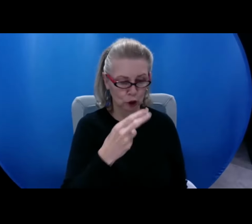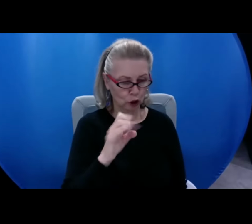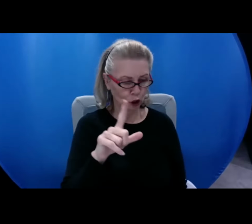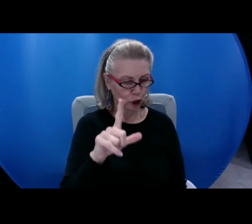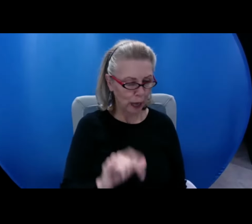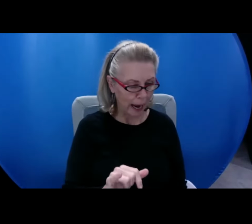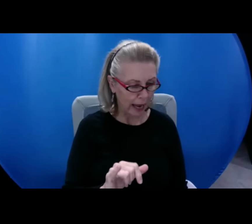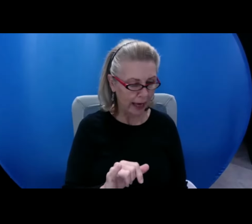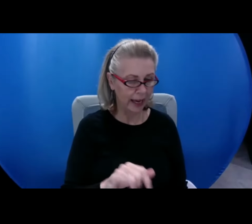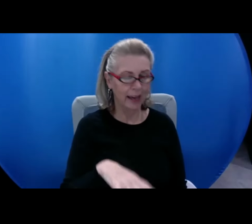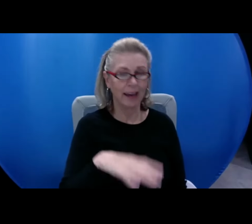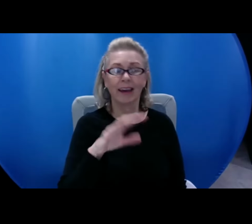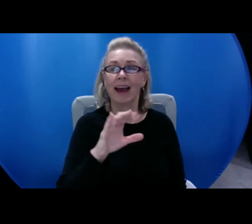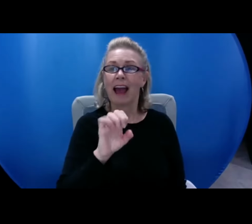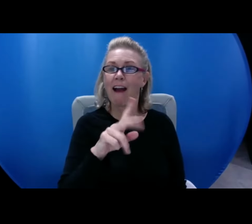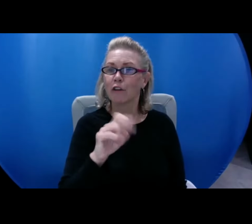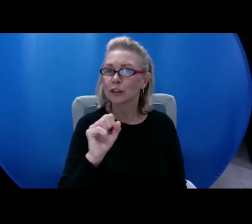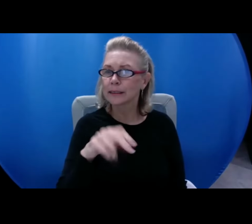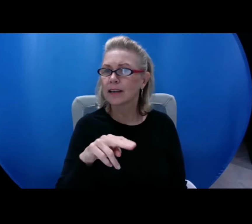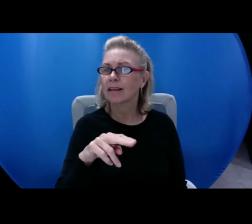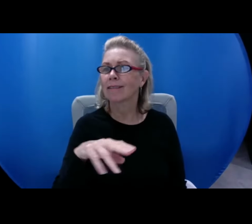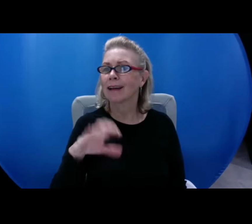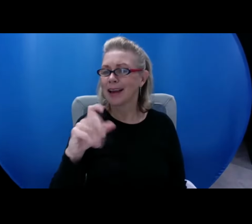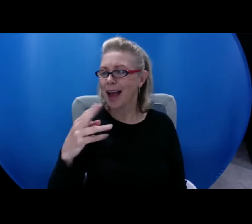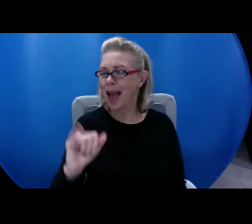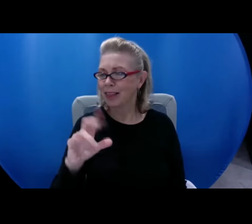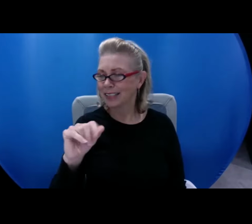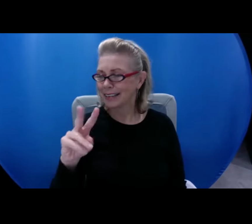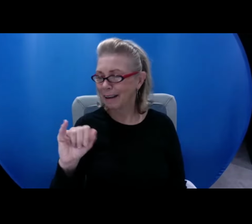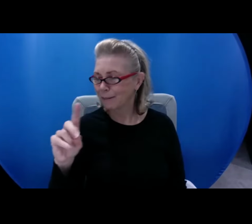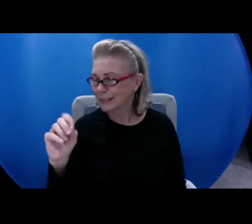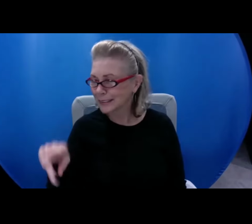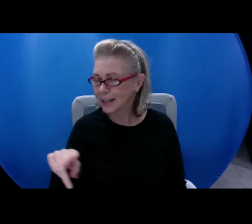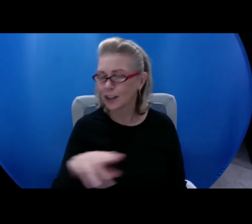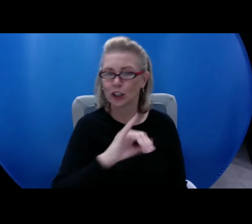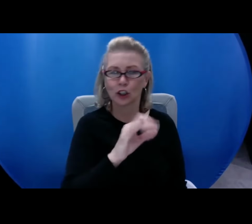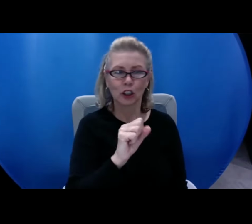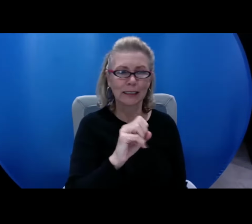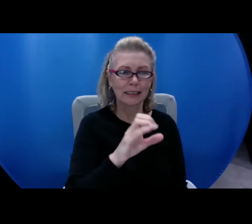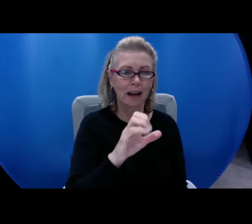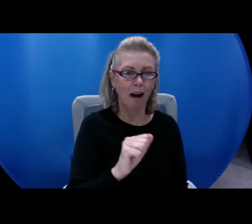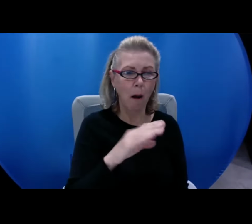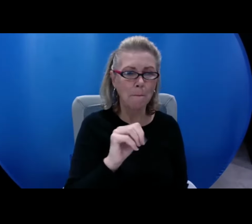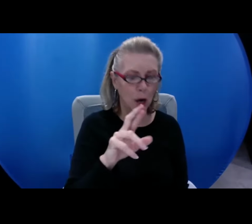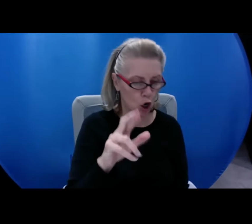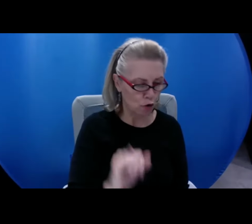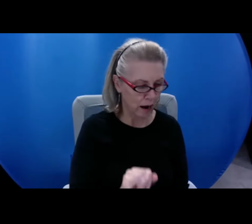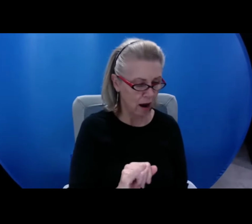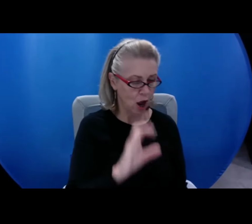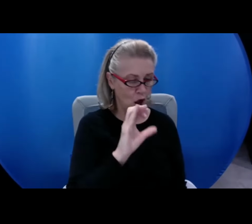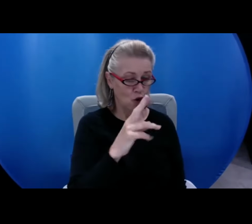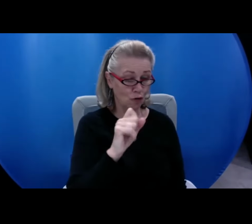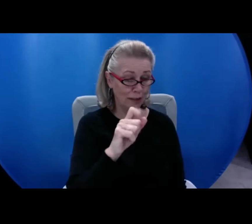Cathy Davidson, Jessica Murray and Christina Katipodis along with our aASL interpreters for